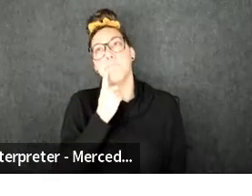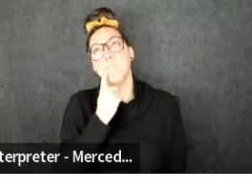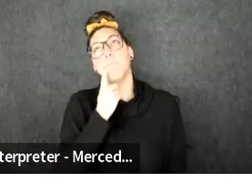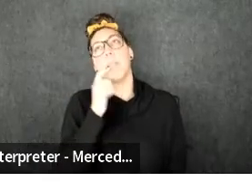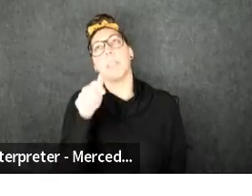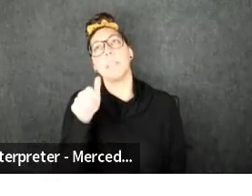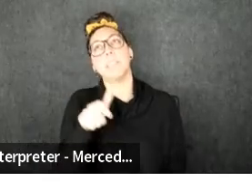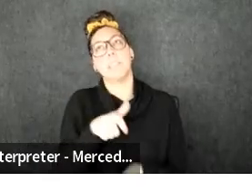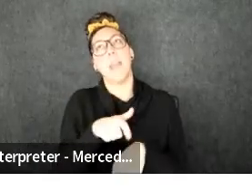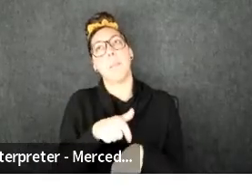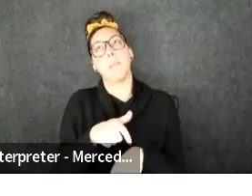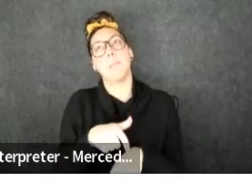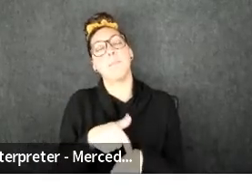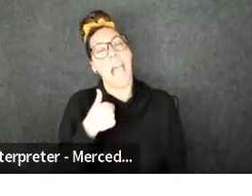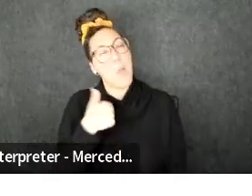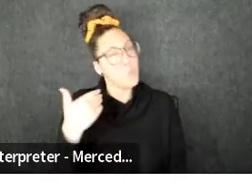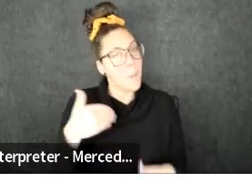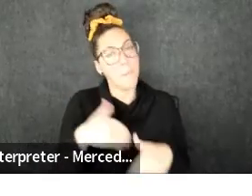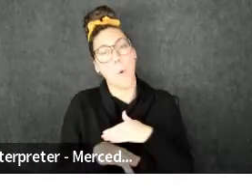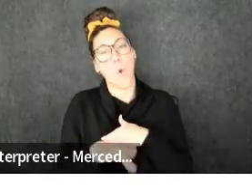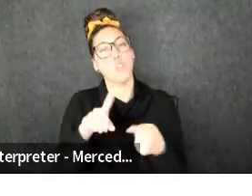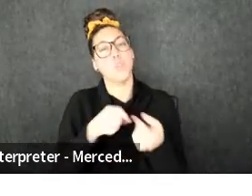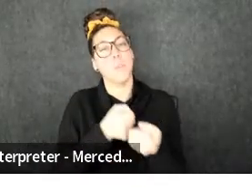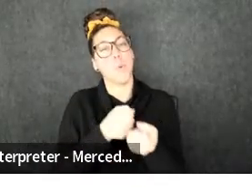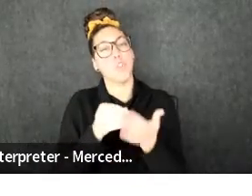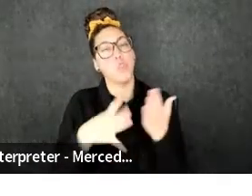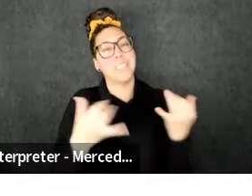is to become valuable for my student as a hope meter machine